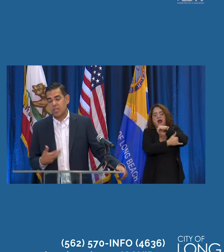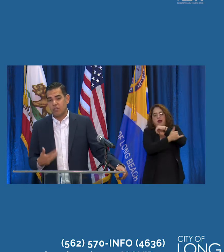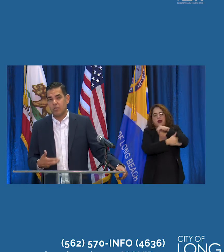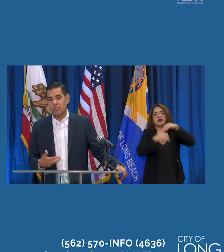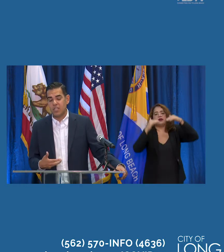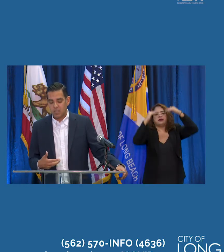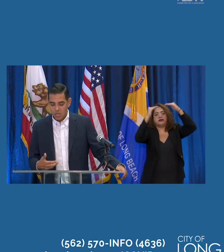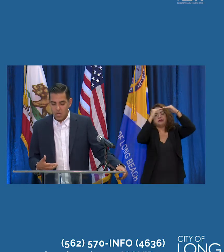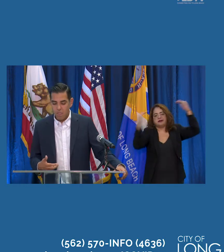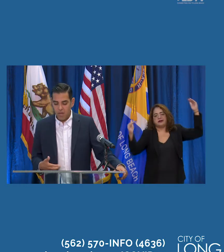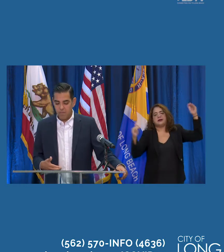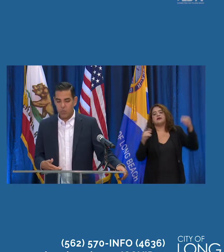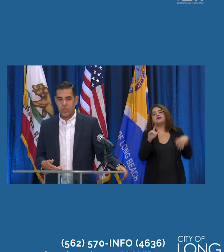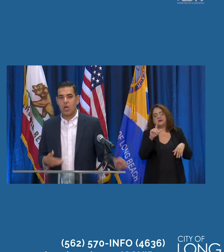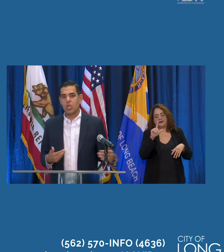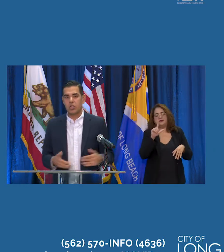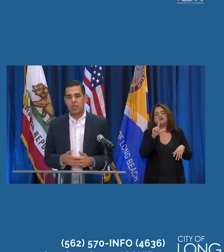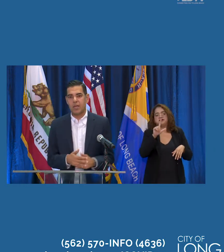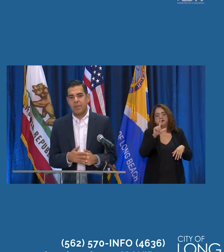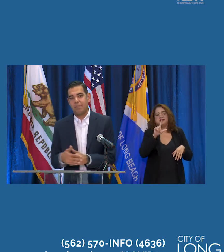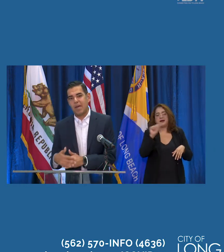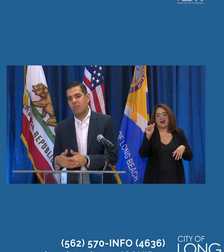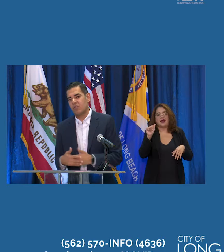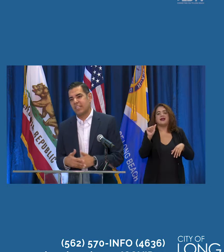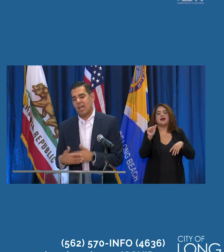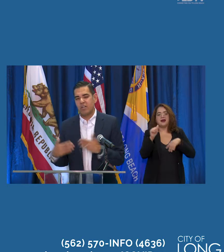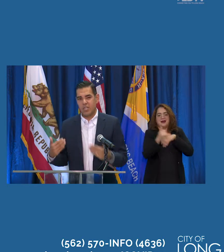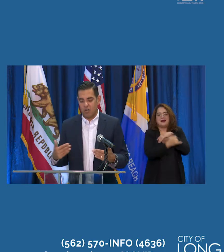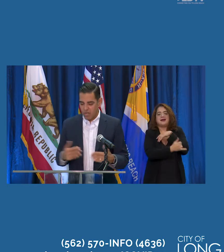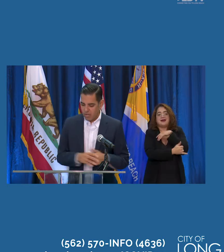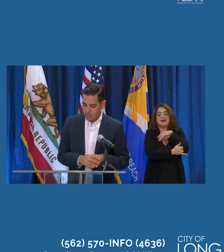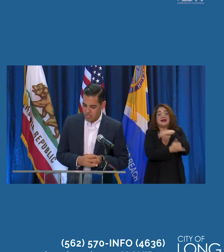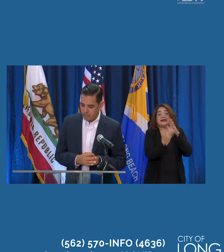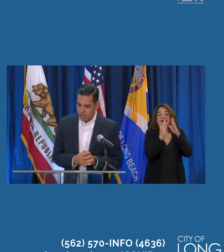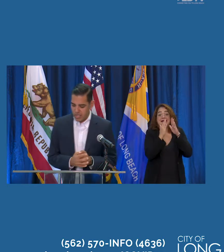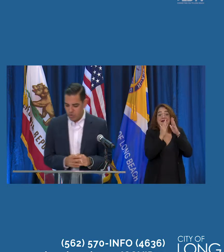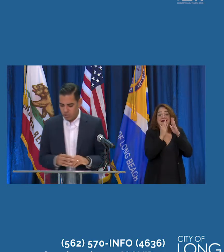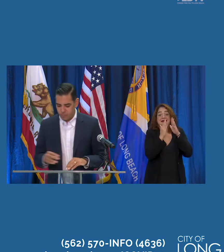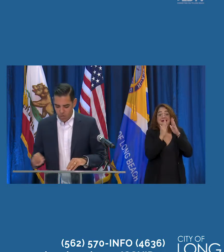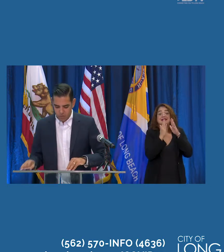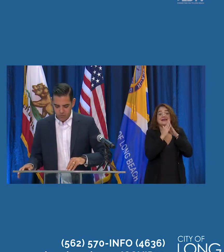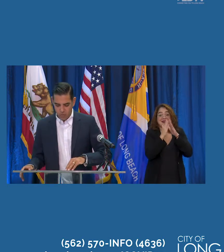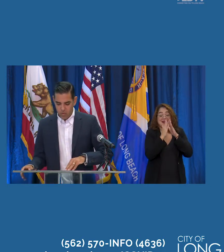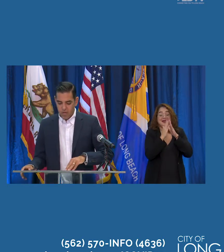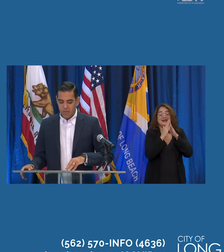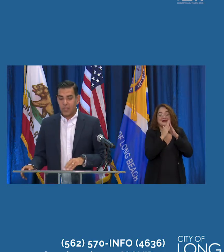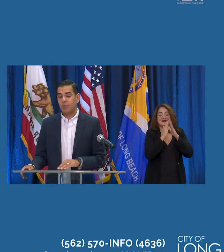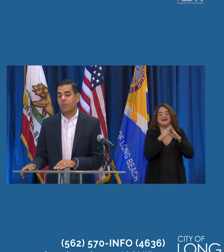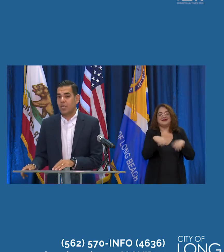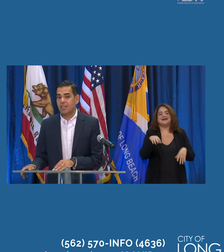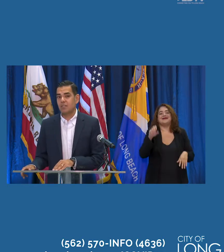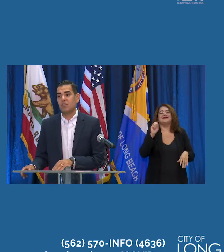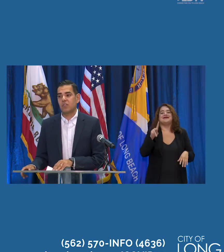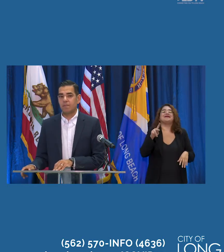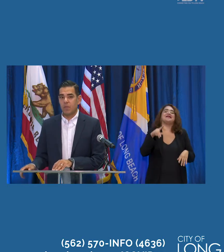here in the city. But we are doing a bit better than the county and our city of Los Angeles partners. So that's been pretty consistent and we